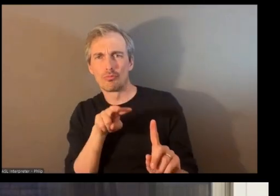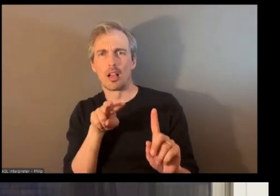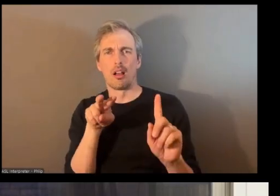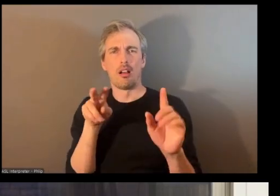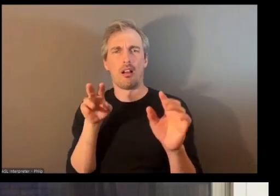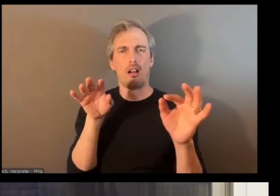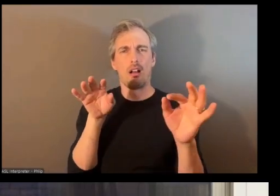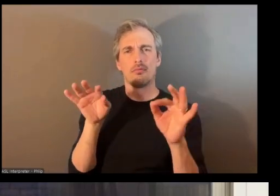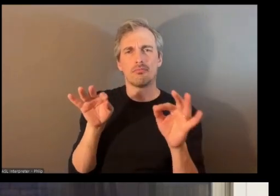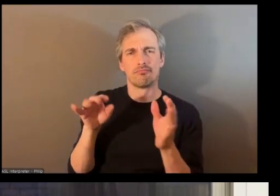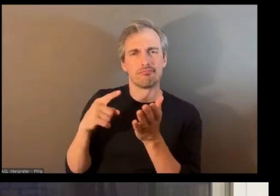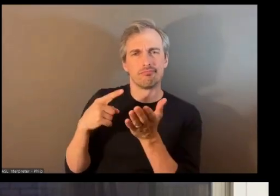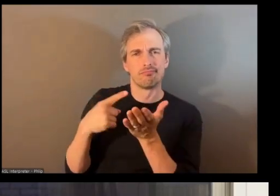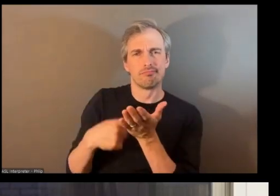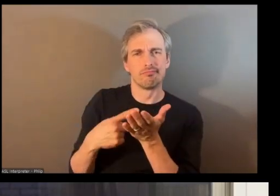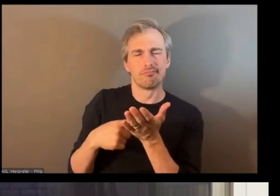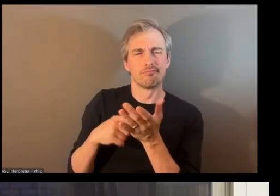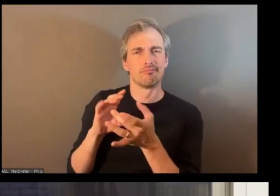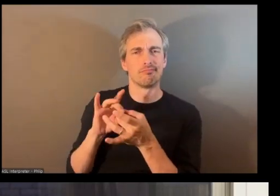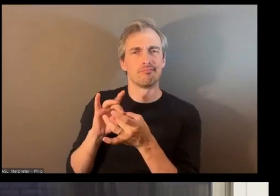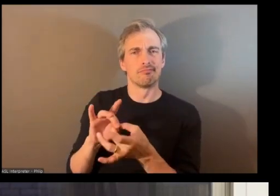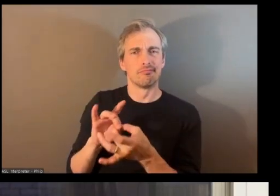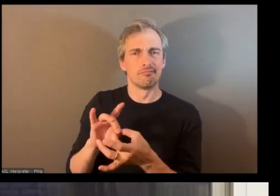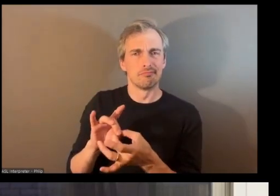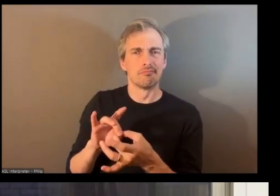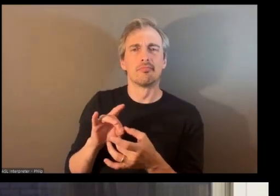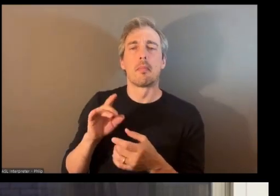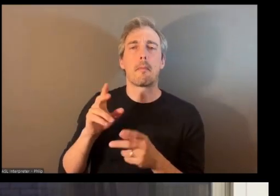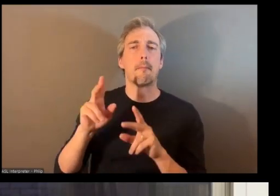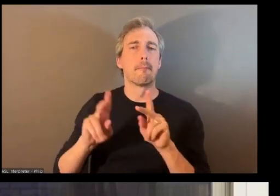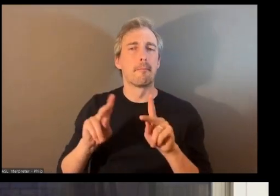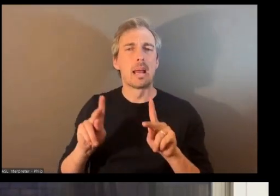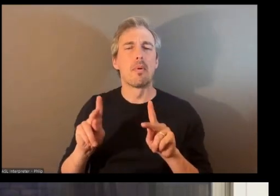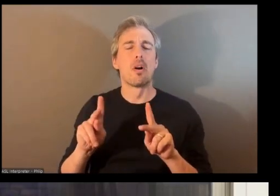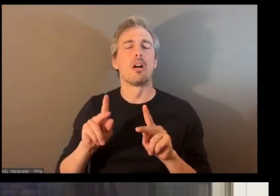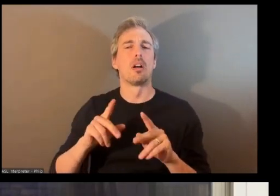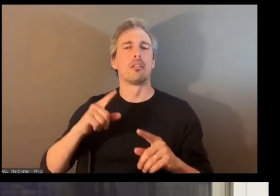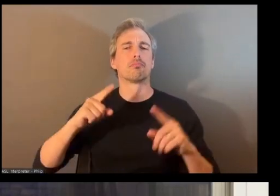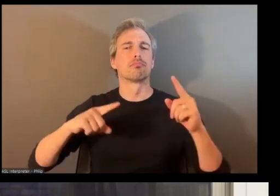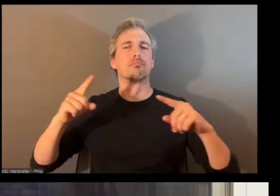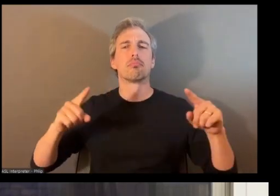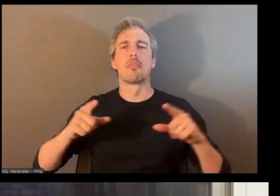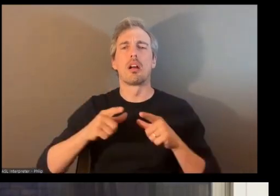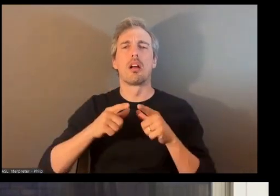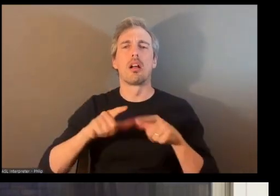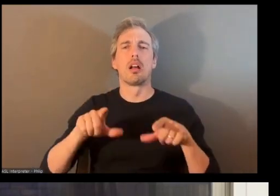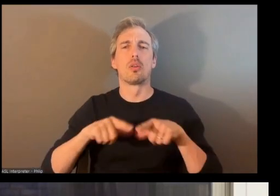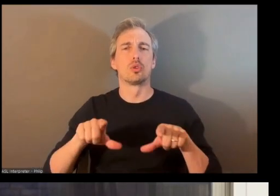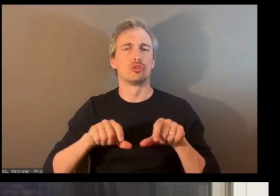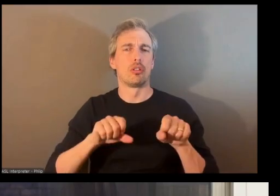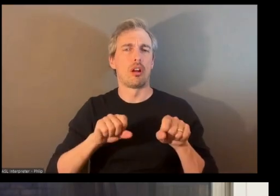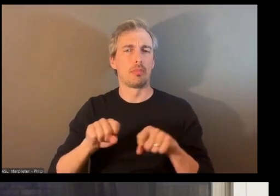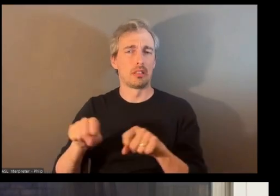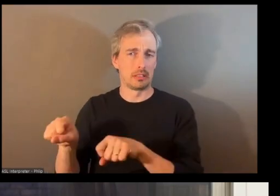people and their language abilities. It's about native speakerism. What is it and why does it matter?